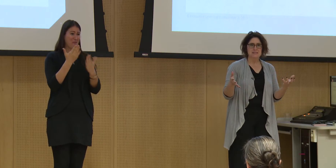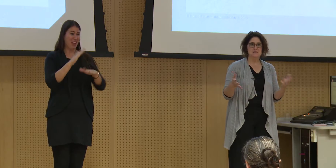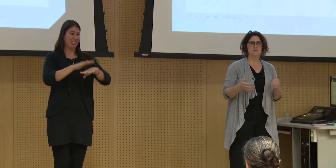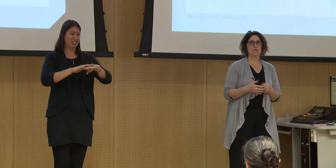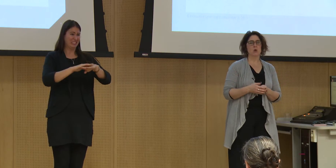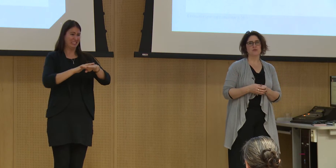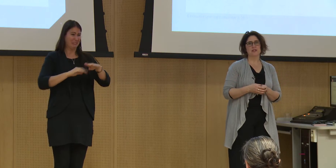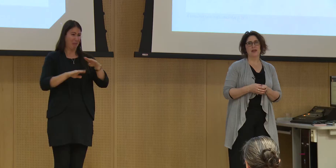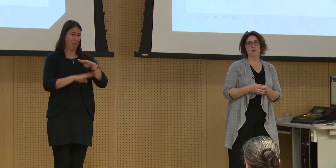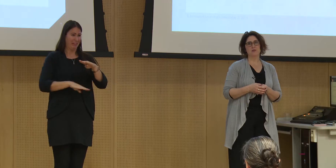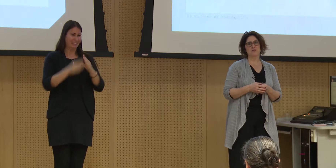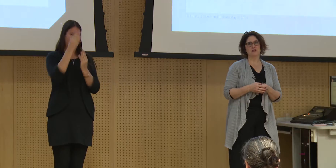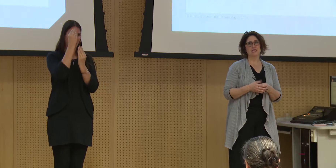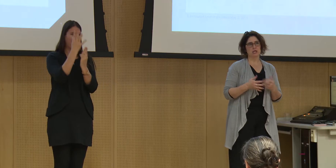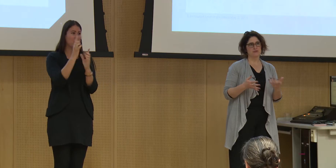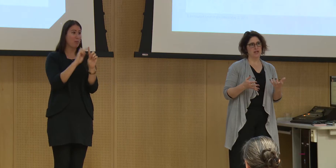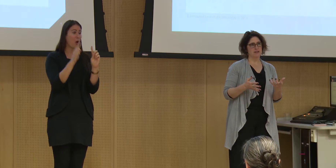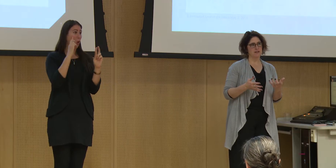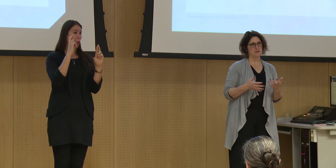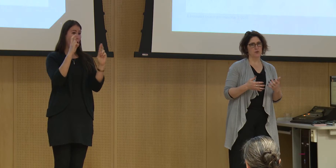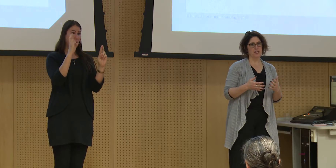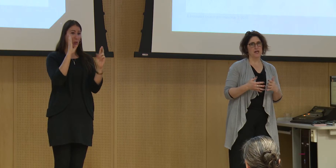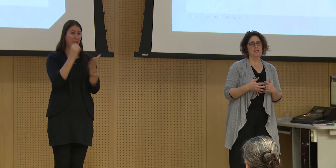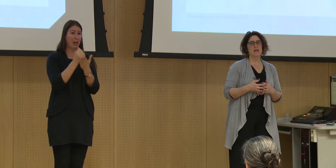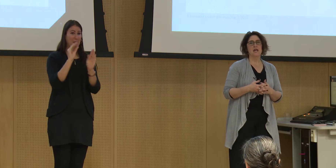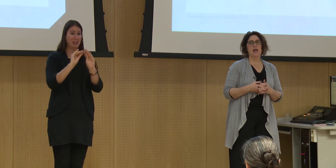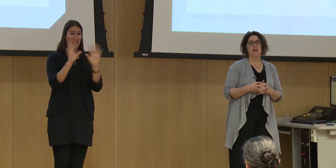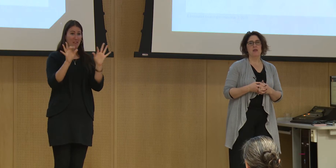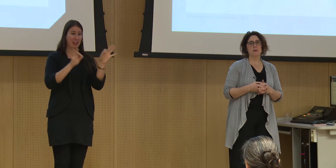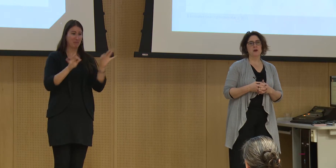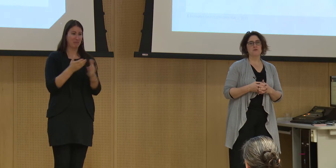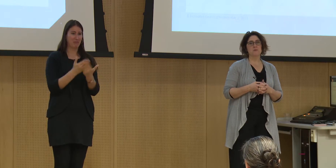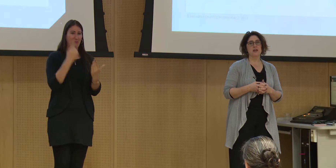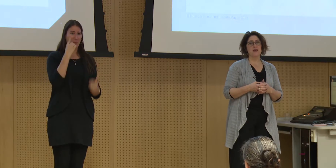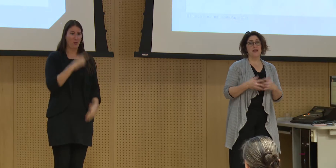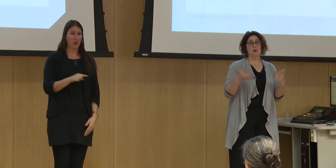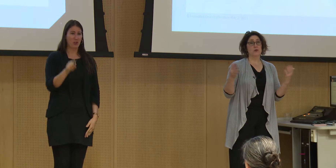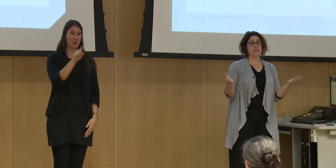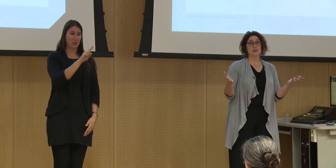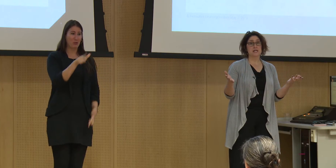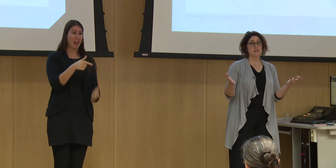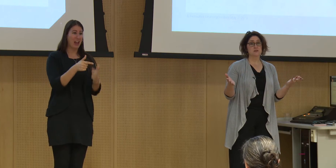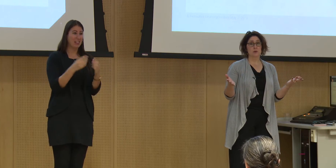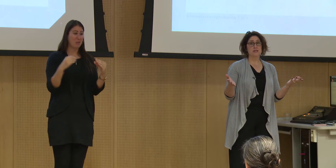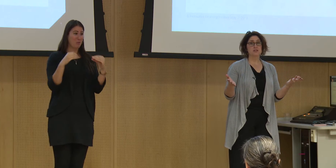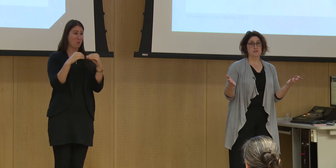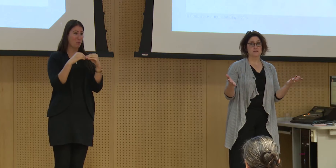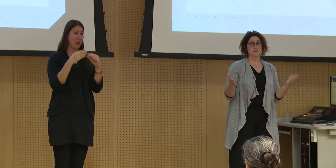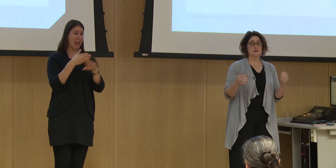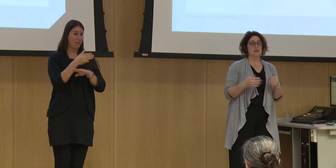But, hopefully, that will even clarify things for you. And then above and beyond that, we're here to answer questions.